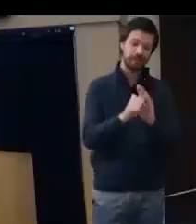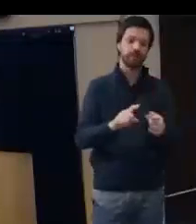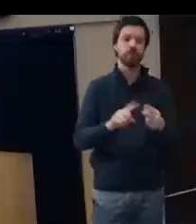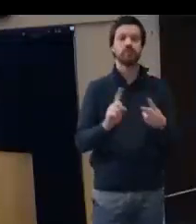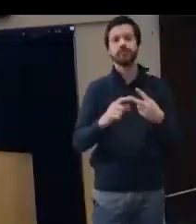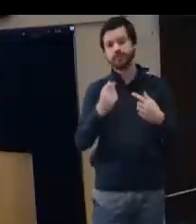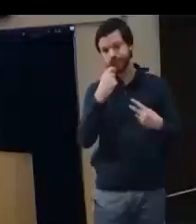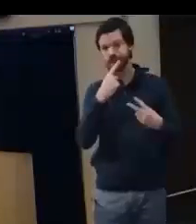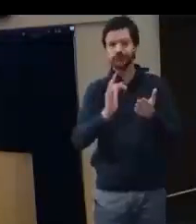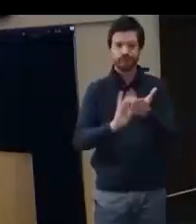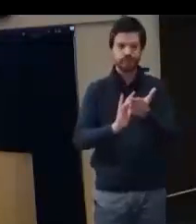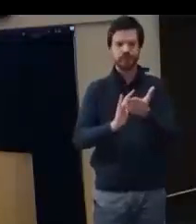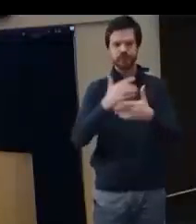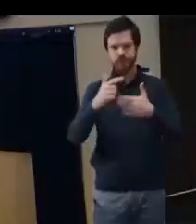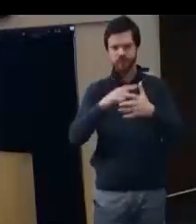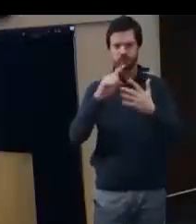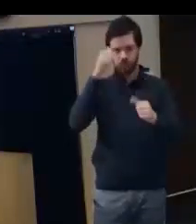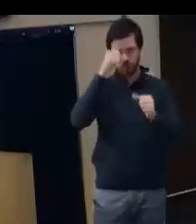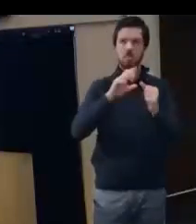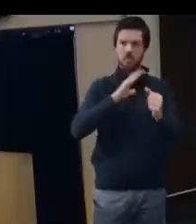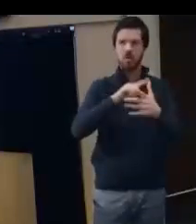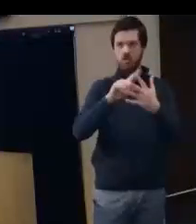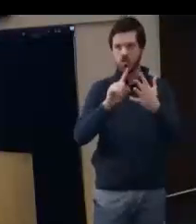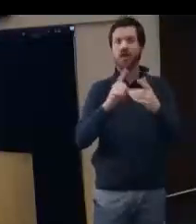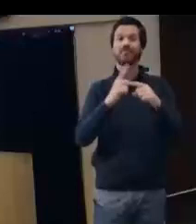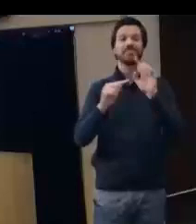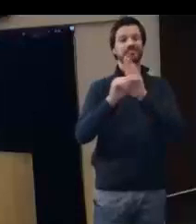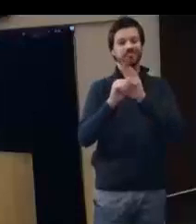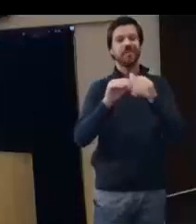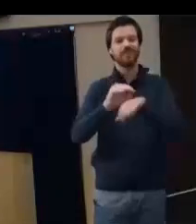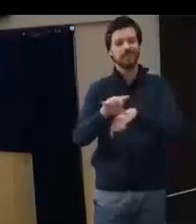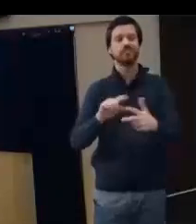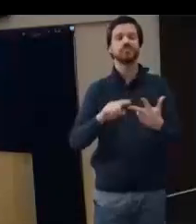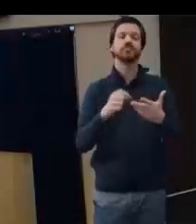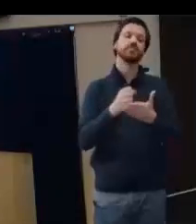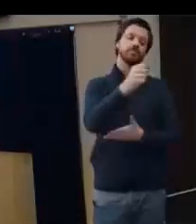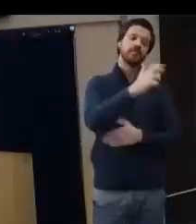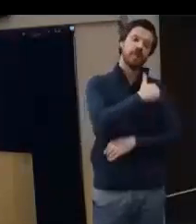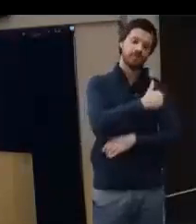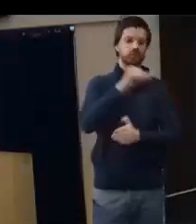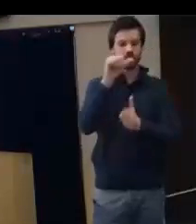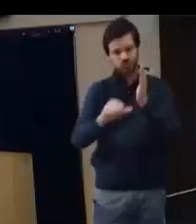medications remembering them to take them the side effects hospitalization surgeries cath procedures